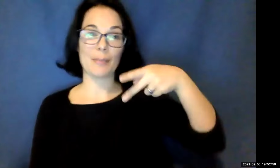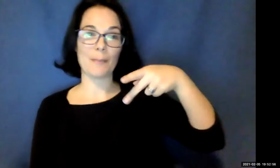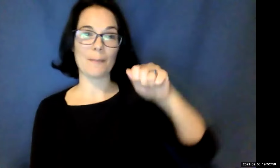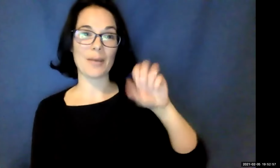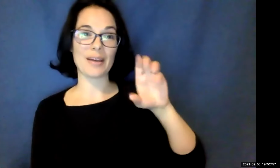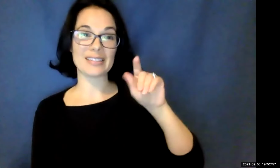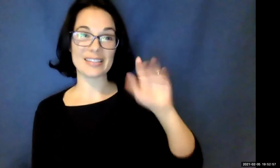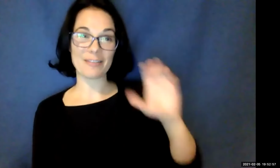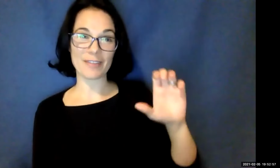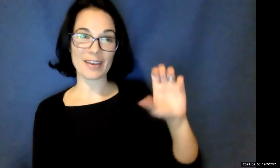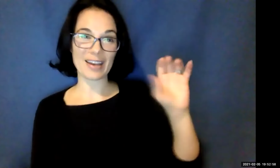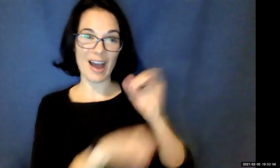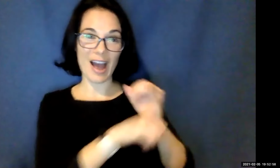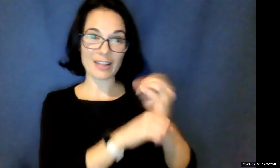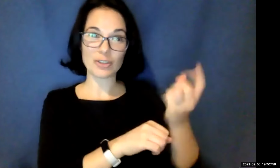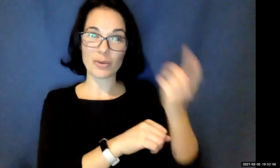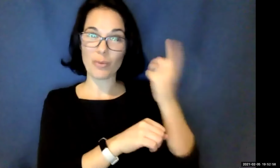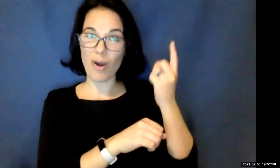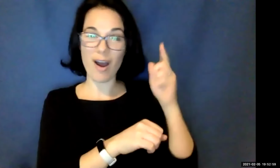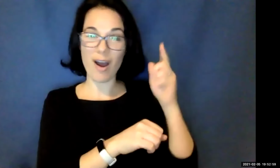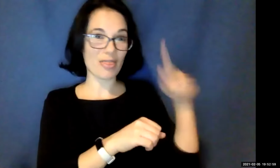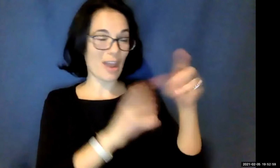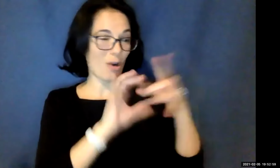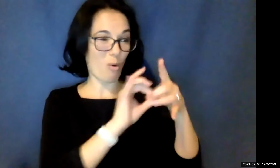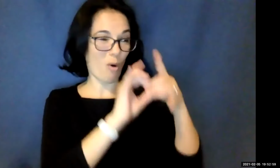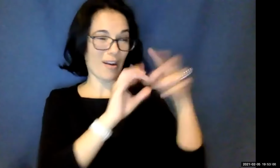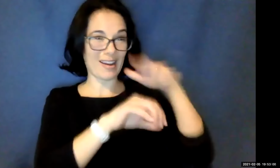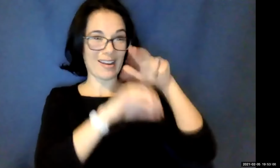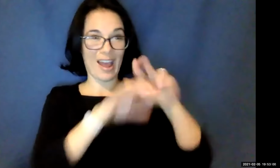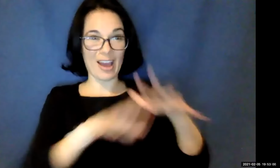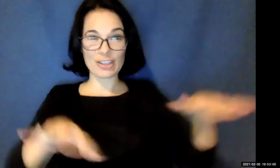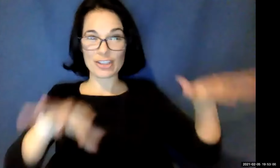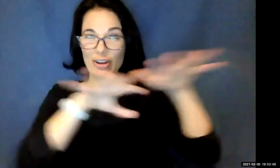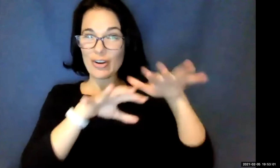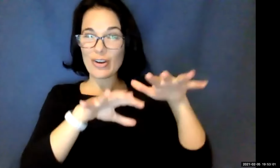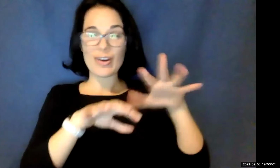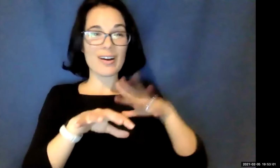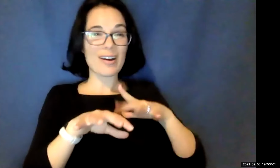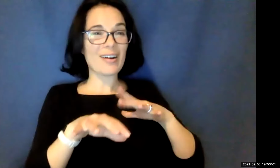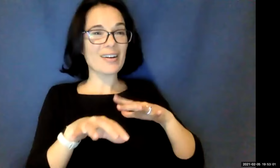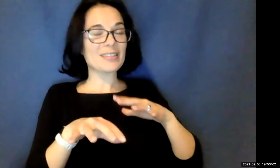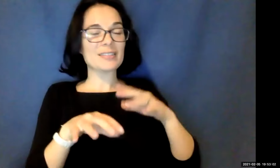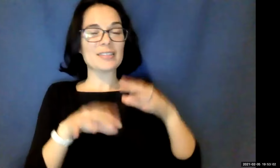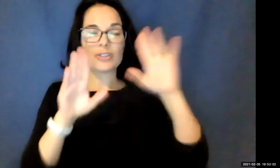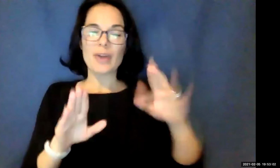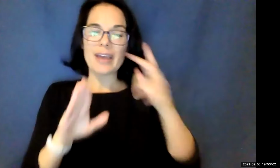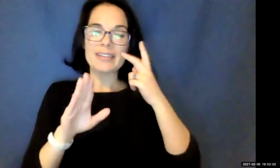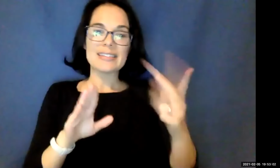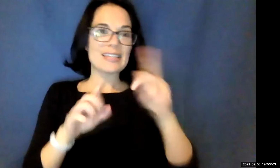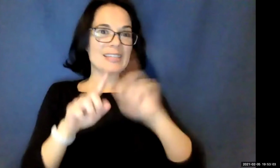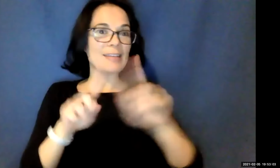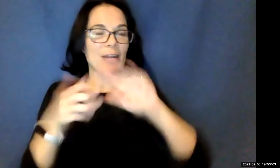It’s really great to see communities coming together to solve problems in the way that they know would be best.